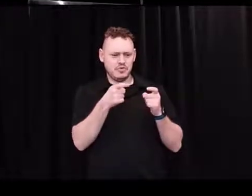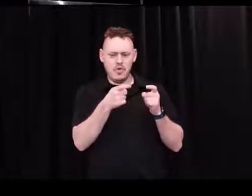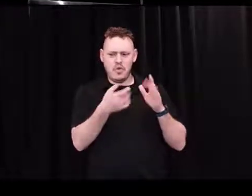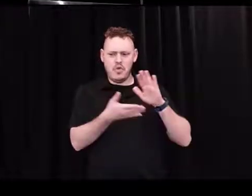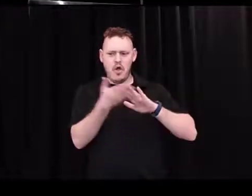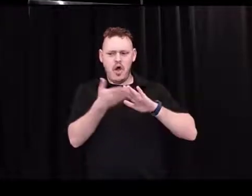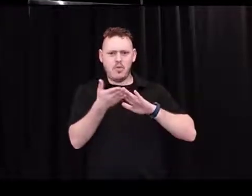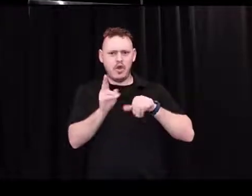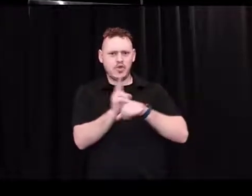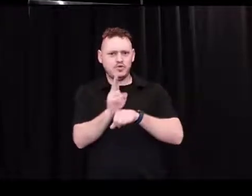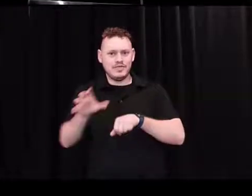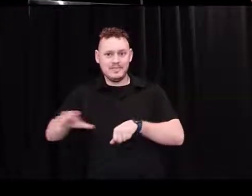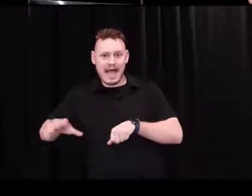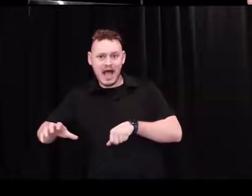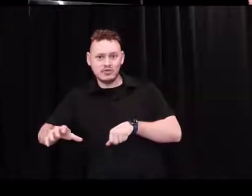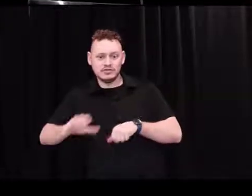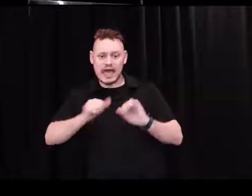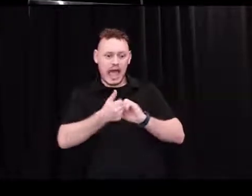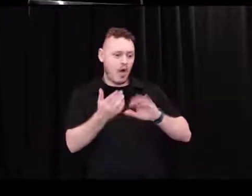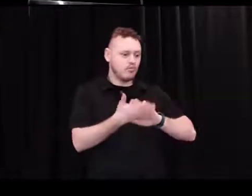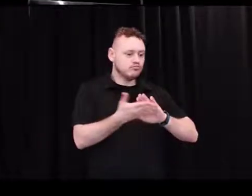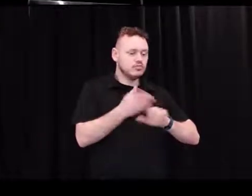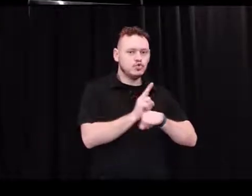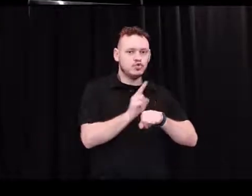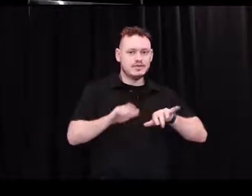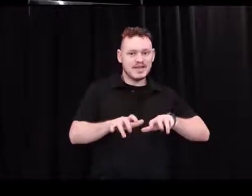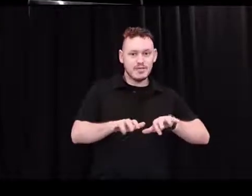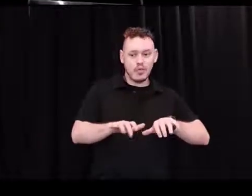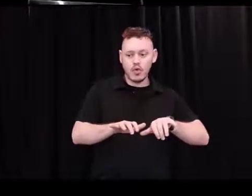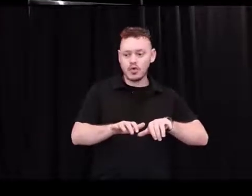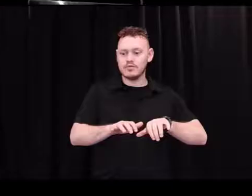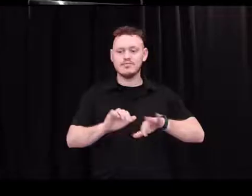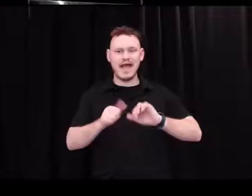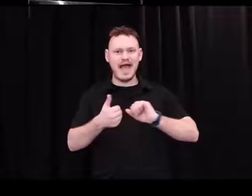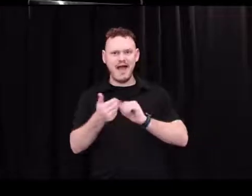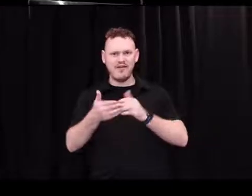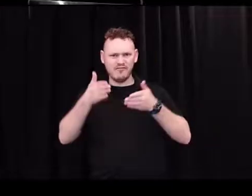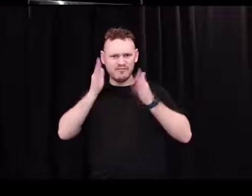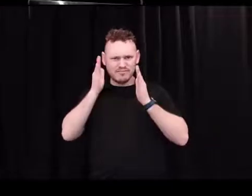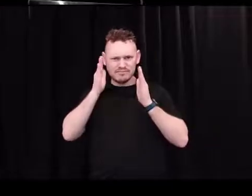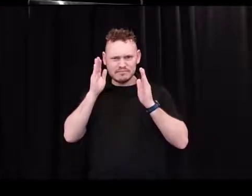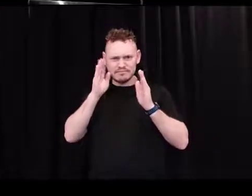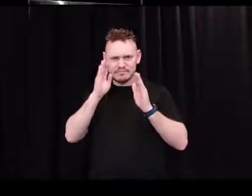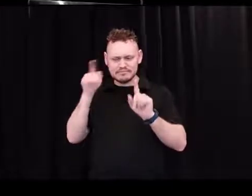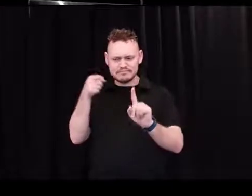mouse? How does it operate via the keyboard? And how is focus managed to through and from